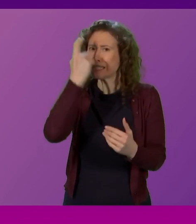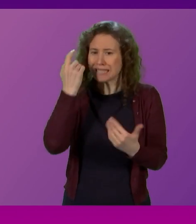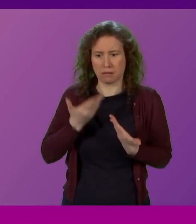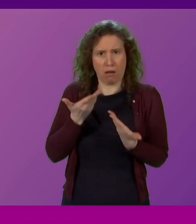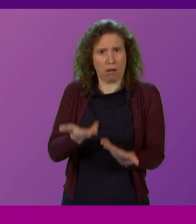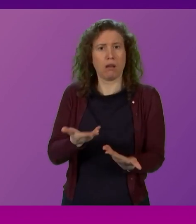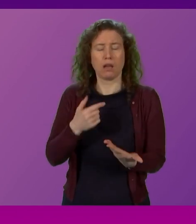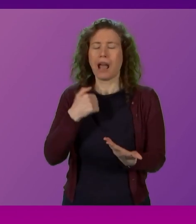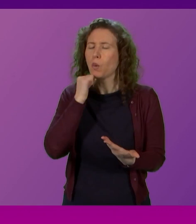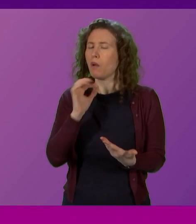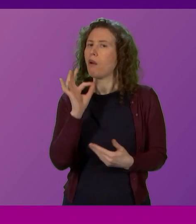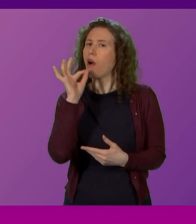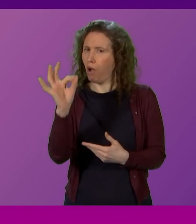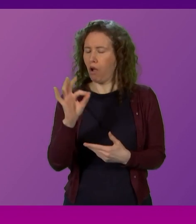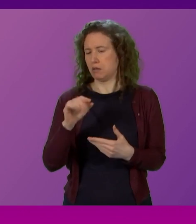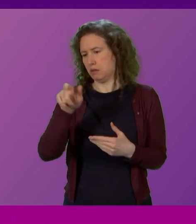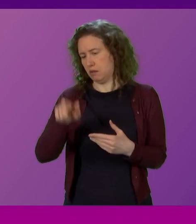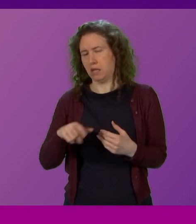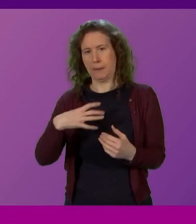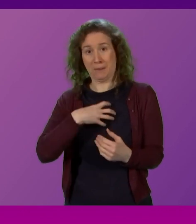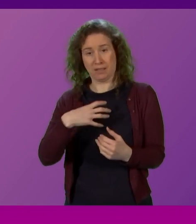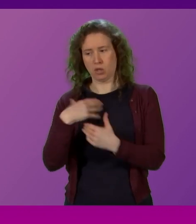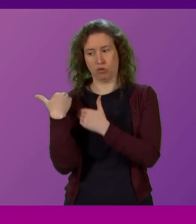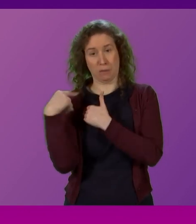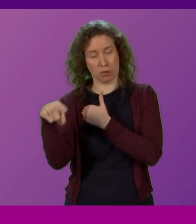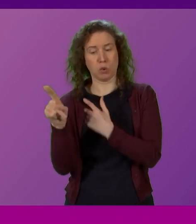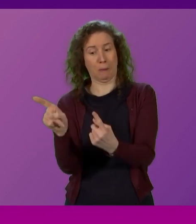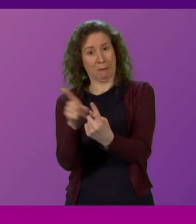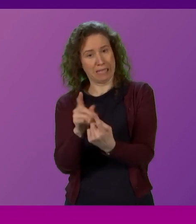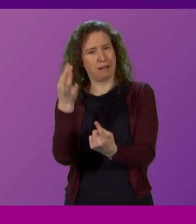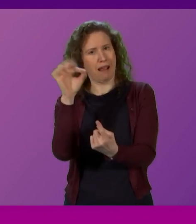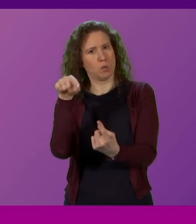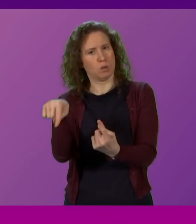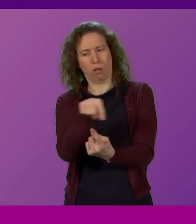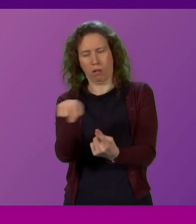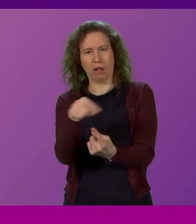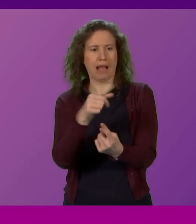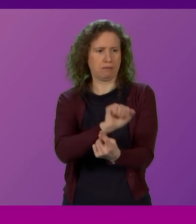I will ask the relevant minister to meet with Miles Briggs, the council and representatives